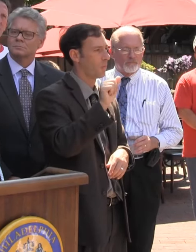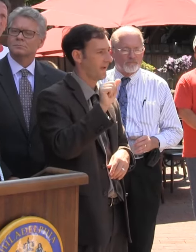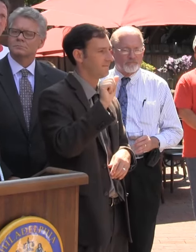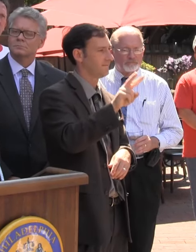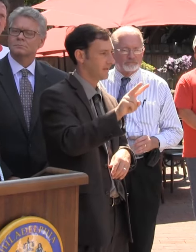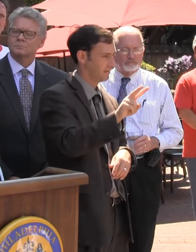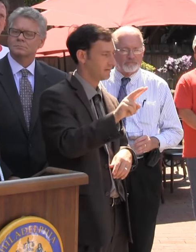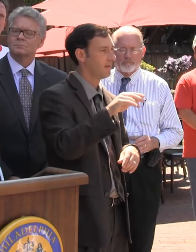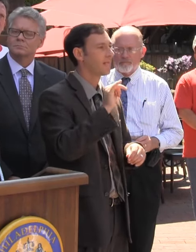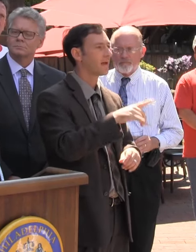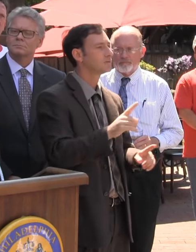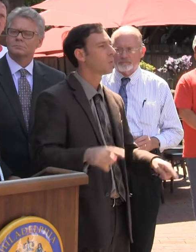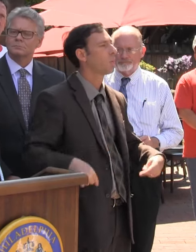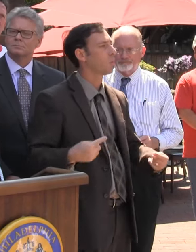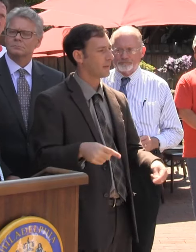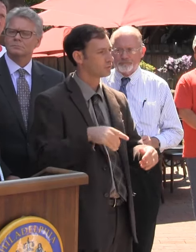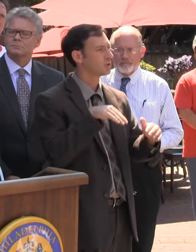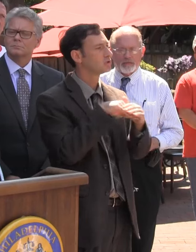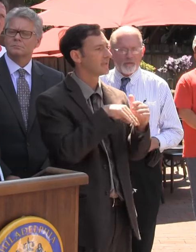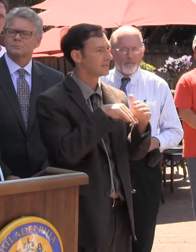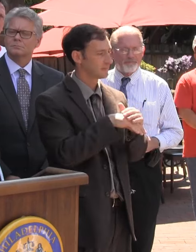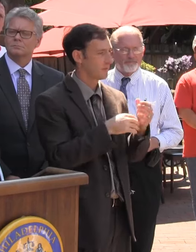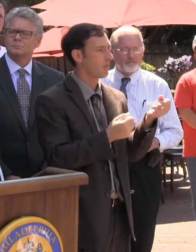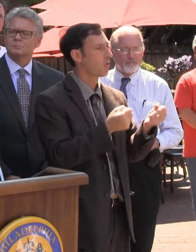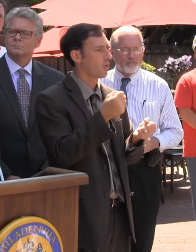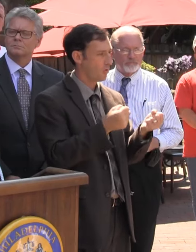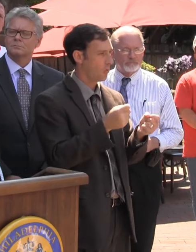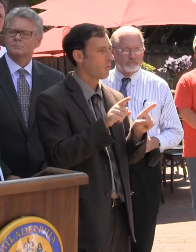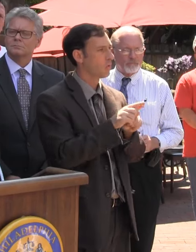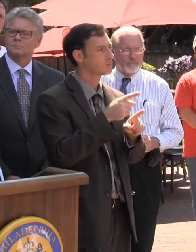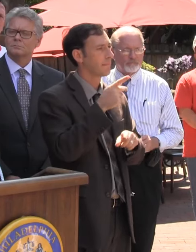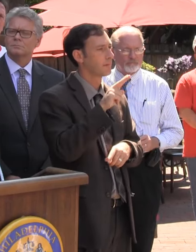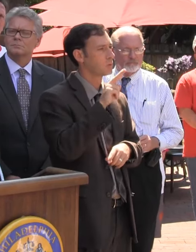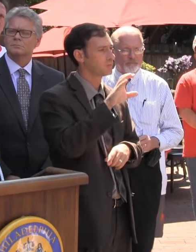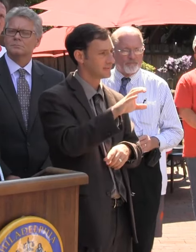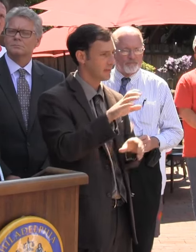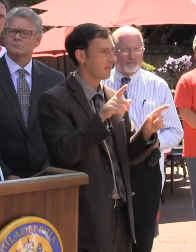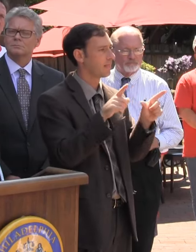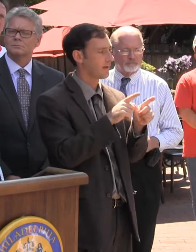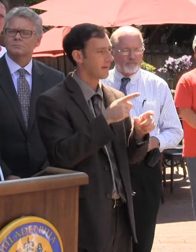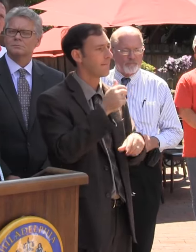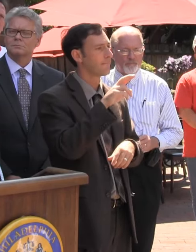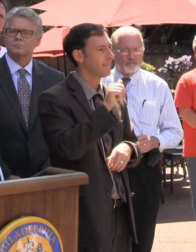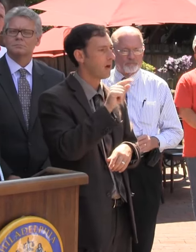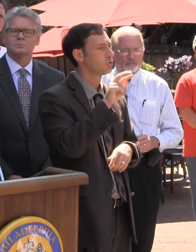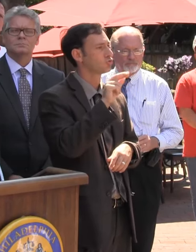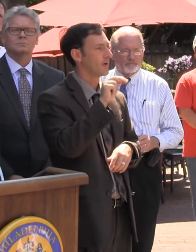a wheelchair accessible vehicle, they're also PUC licensed para transit partners, will have